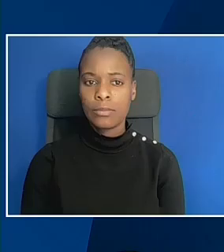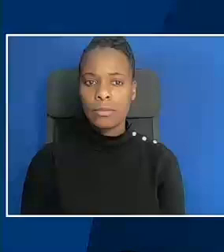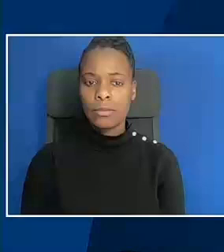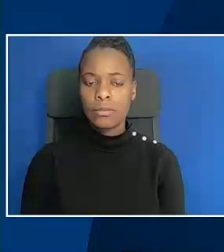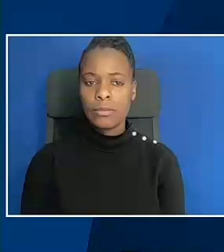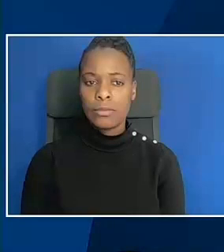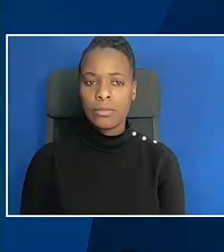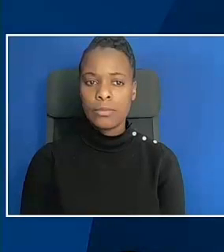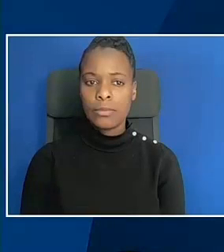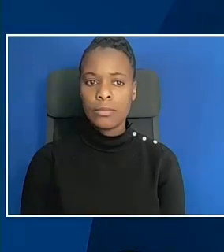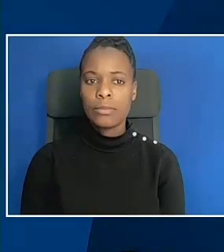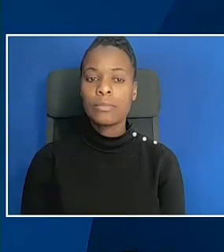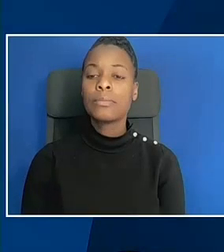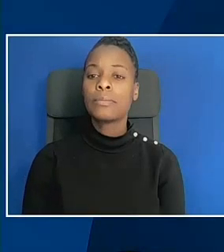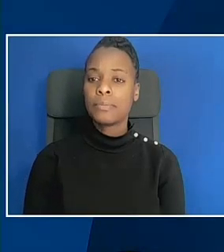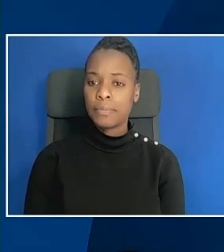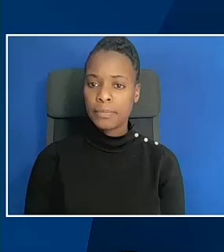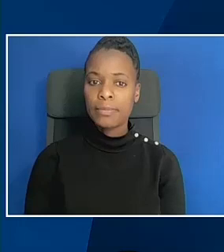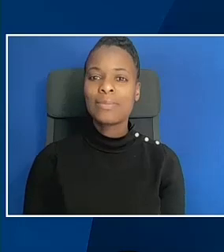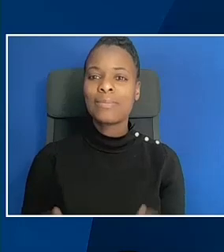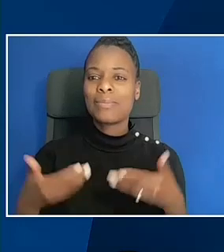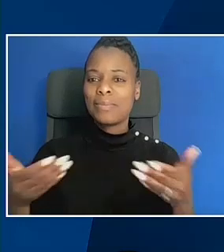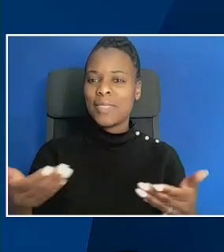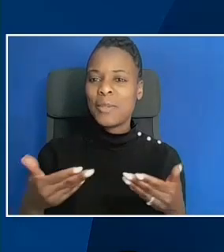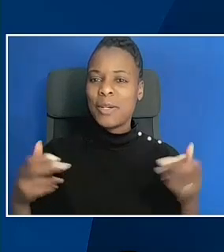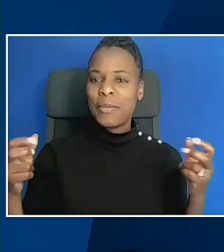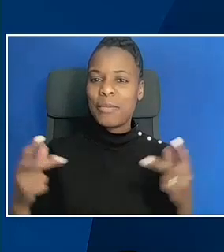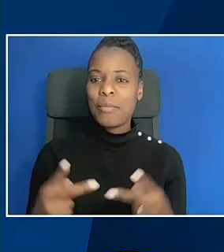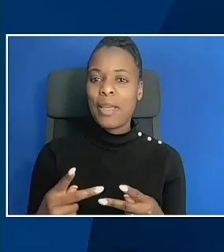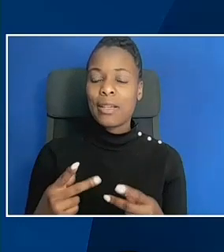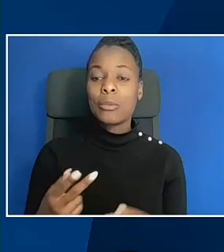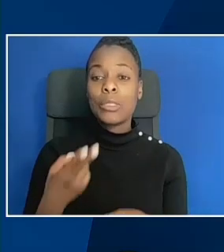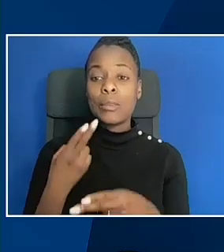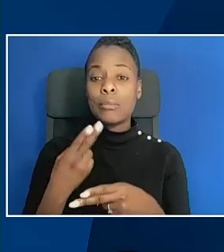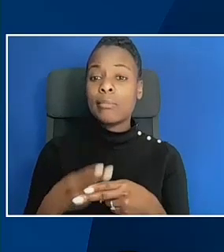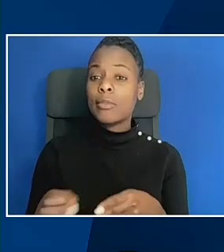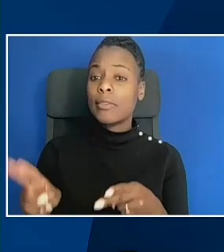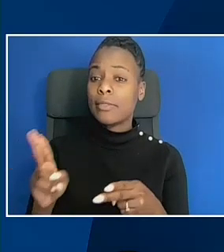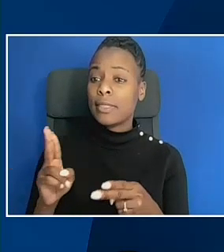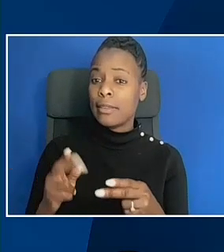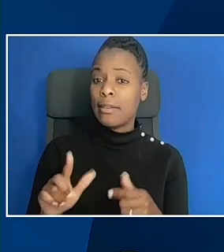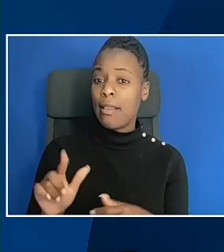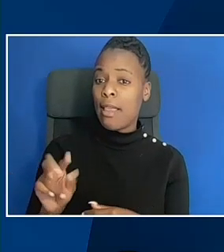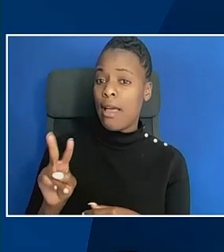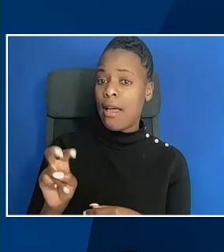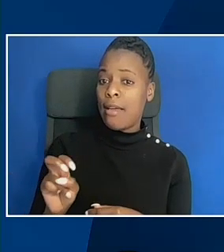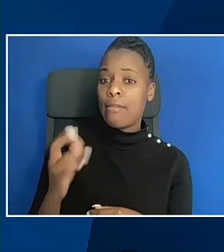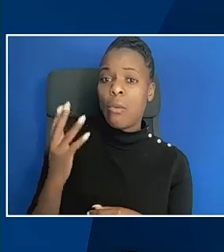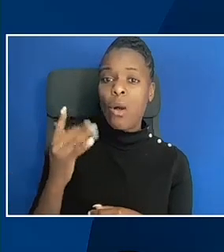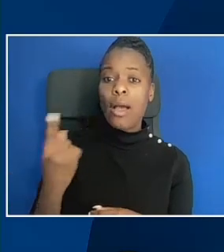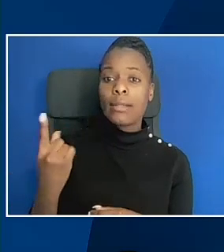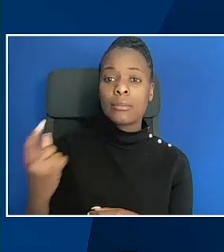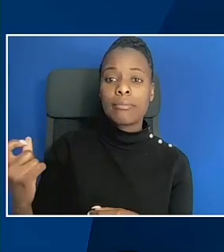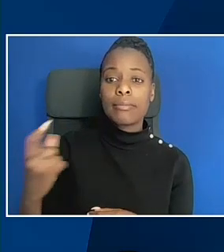Okay. Welcome back. We have briefly gone back live. There was a question posed after the live